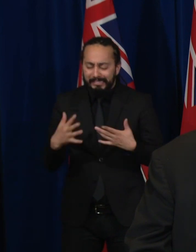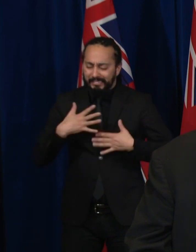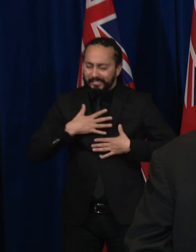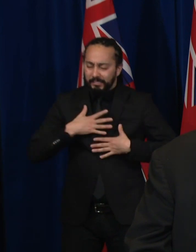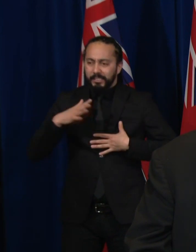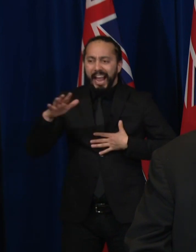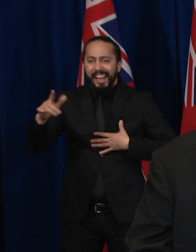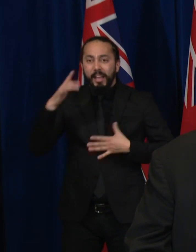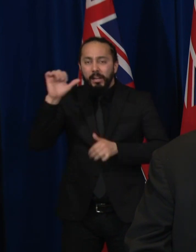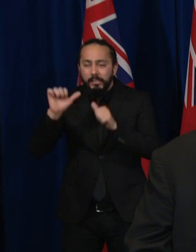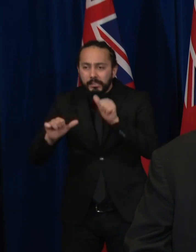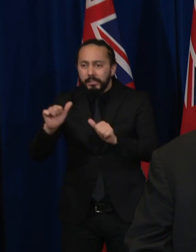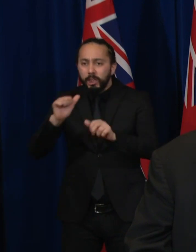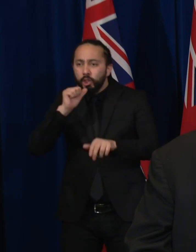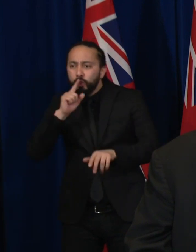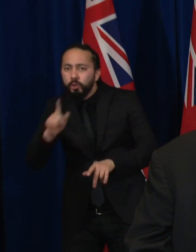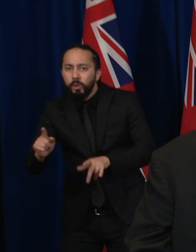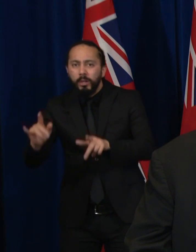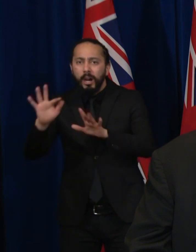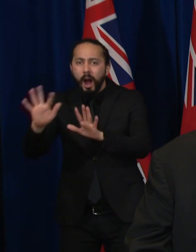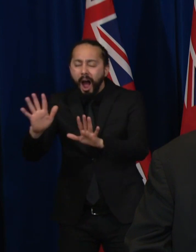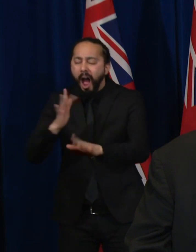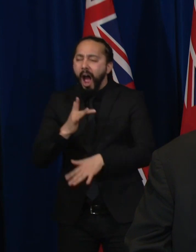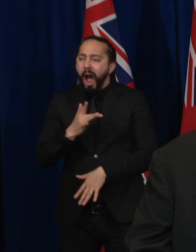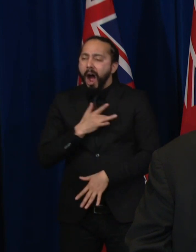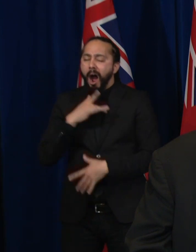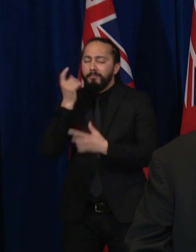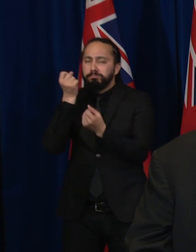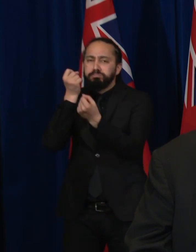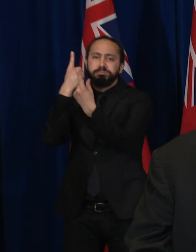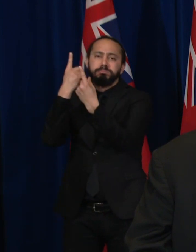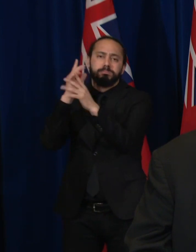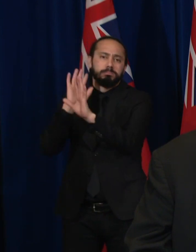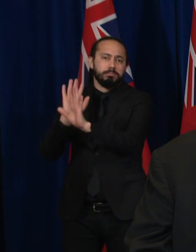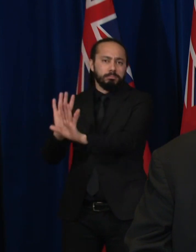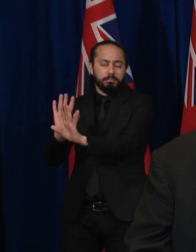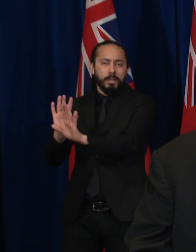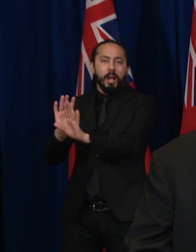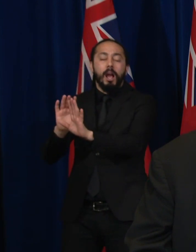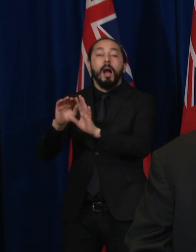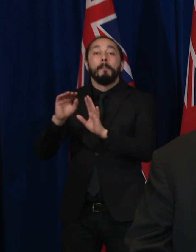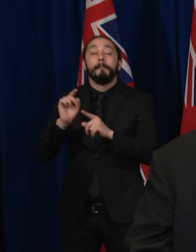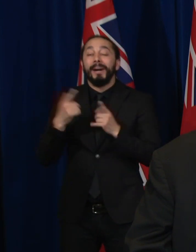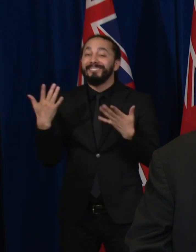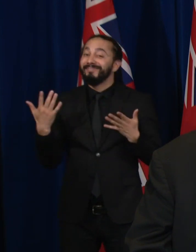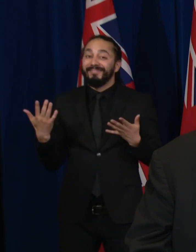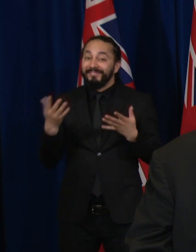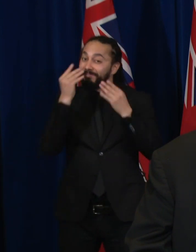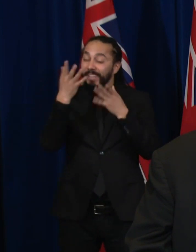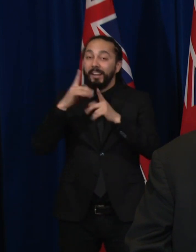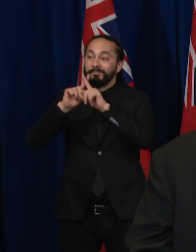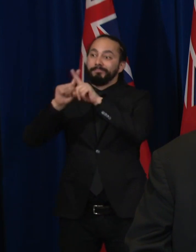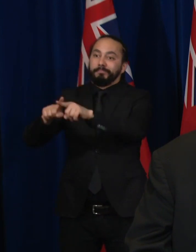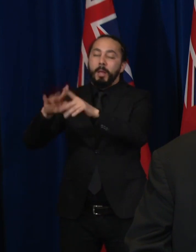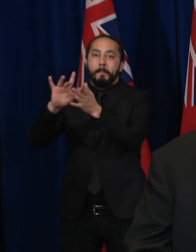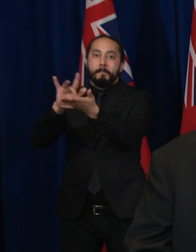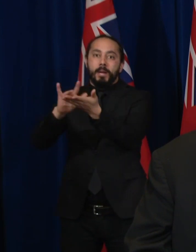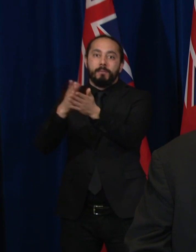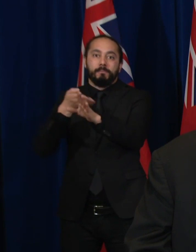But again, we have to rely on our health professionals to make that call. There's nothing more than I